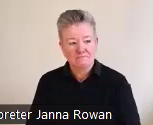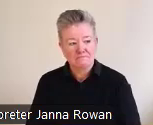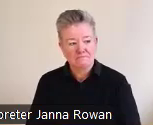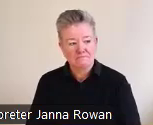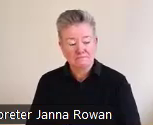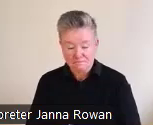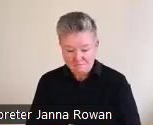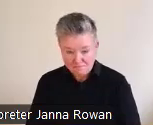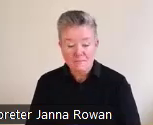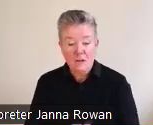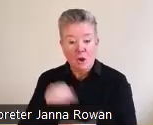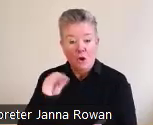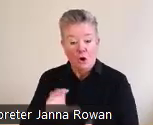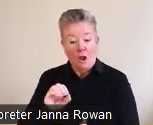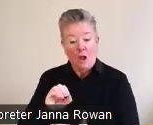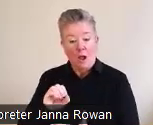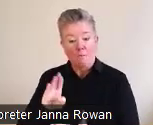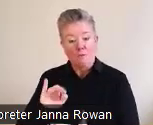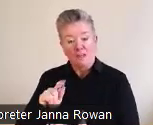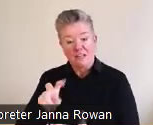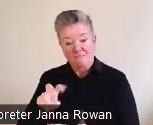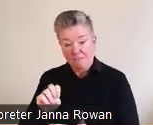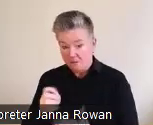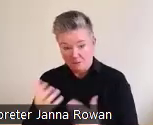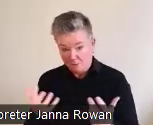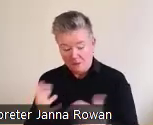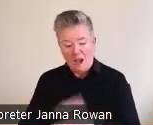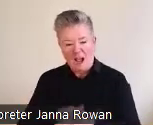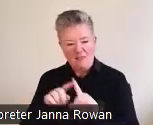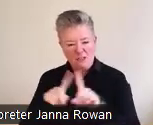The learner objectives for this webinar are on the screen for you to review.